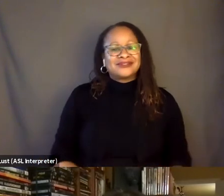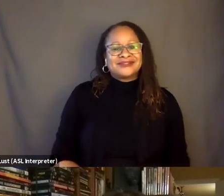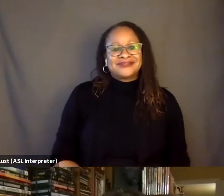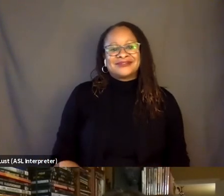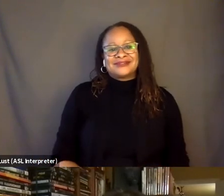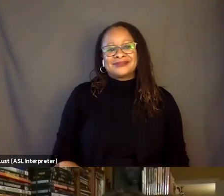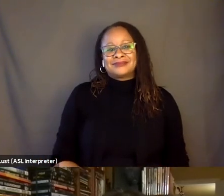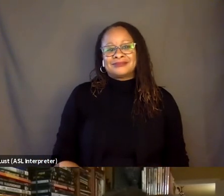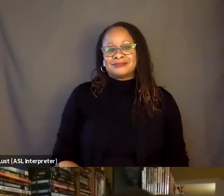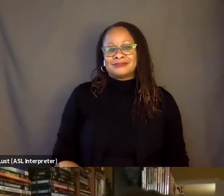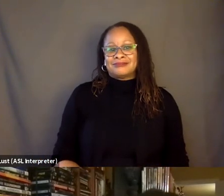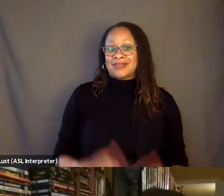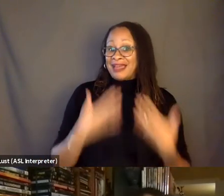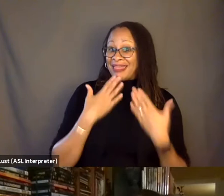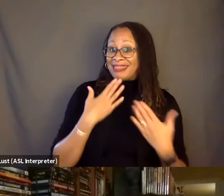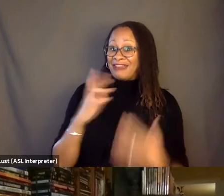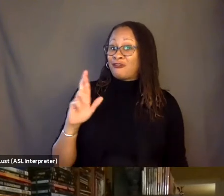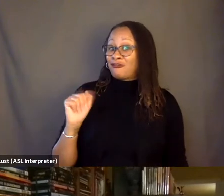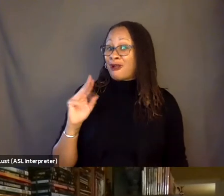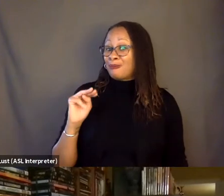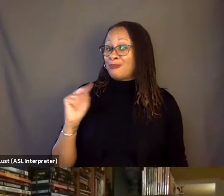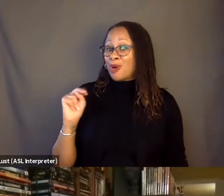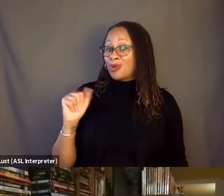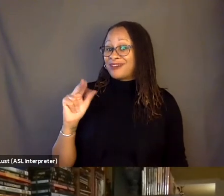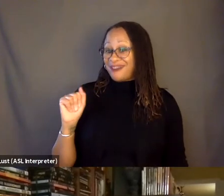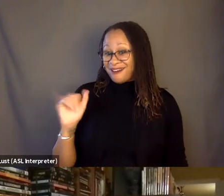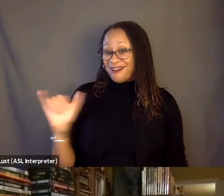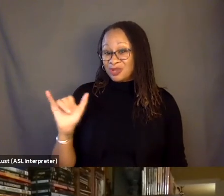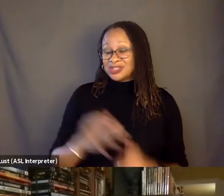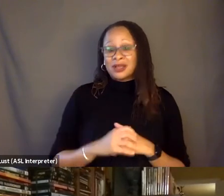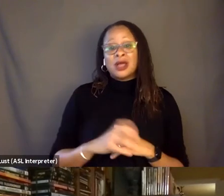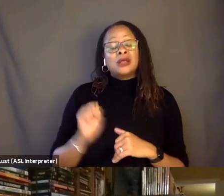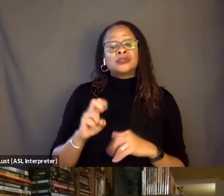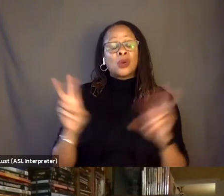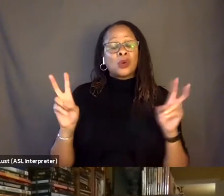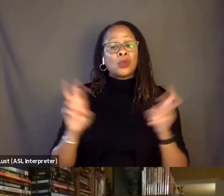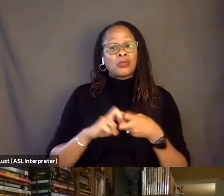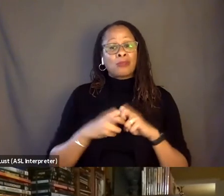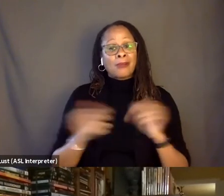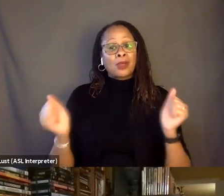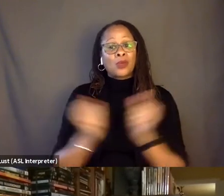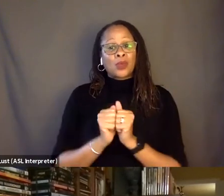Thank Ramona, too. So the issue with Rappler though,